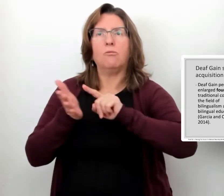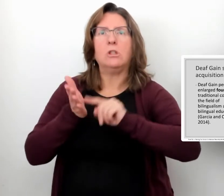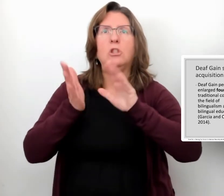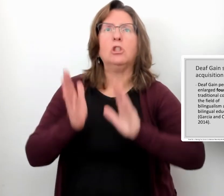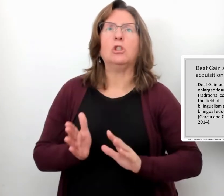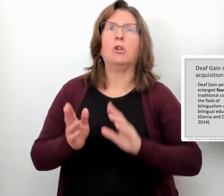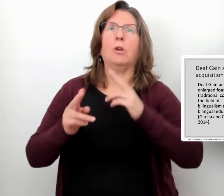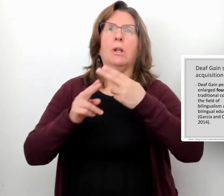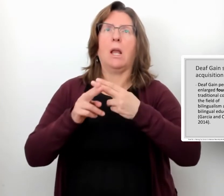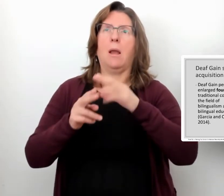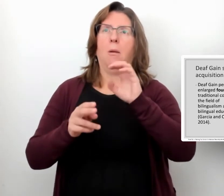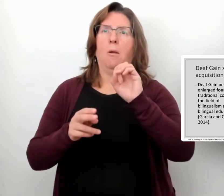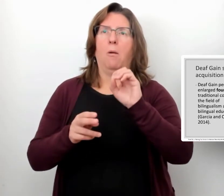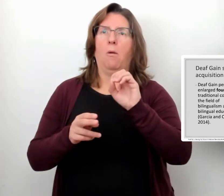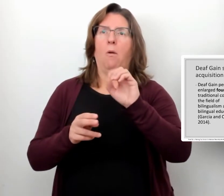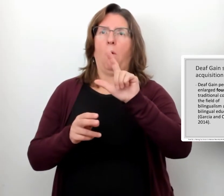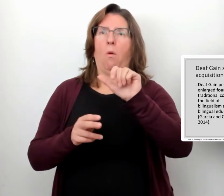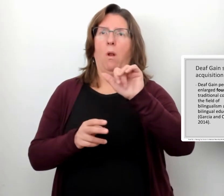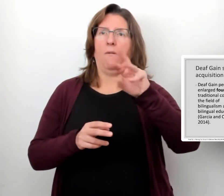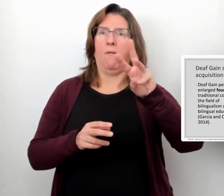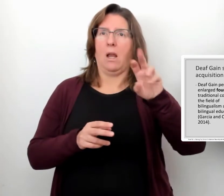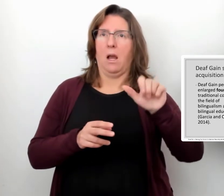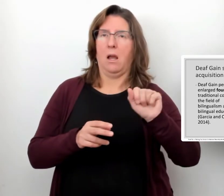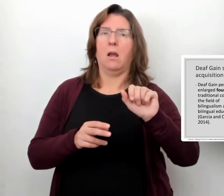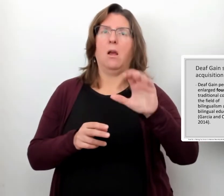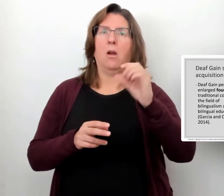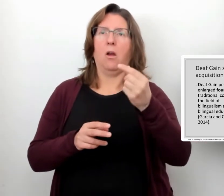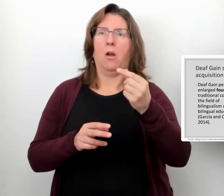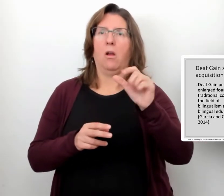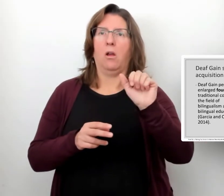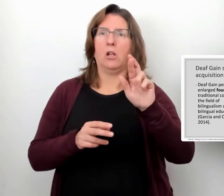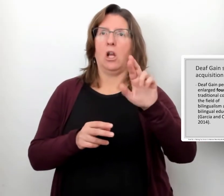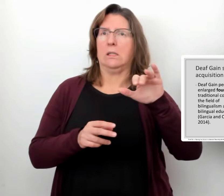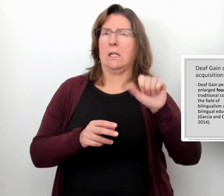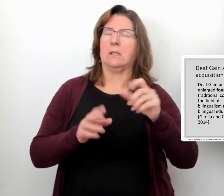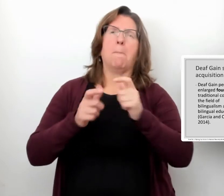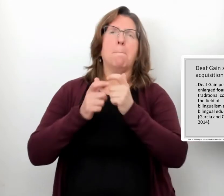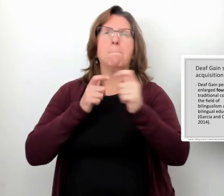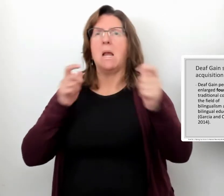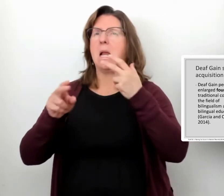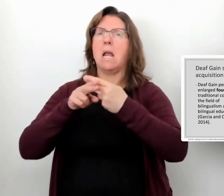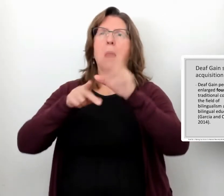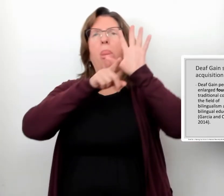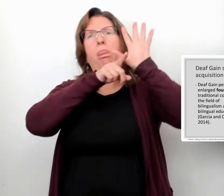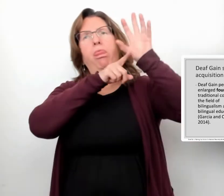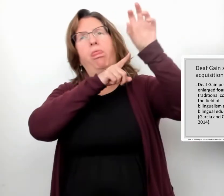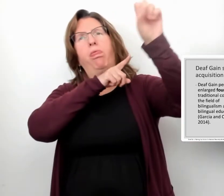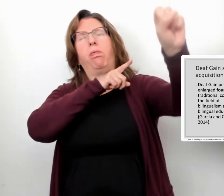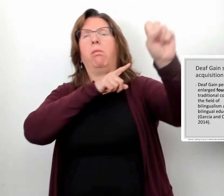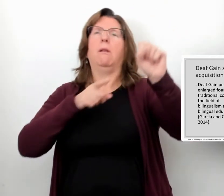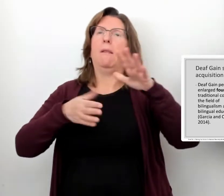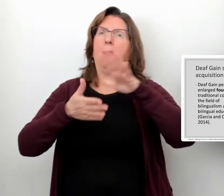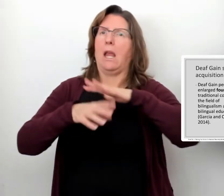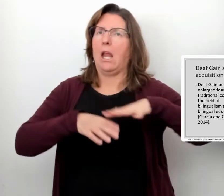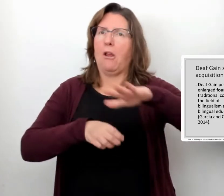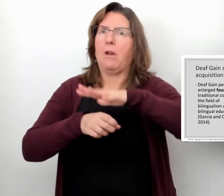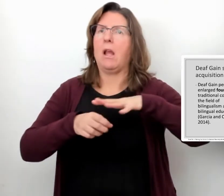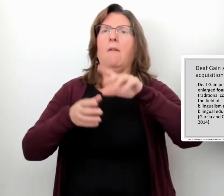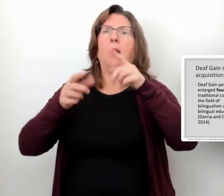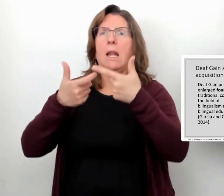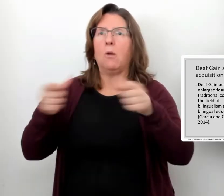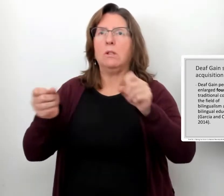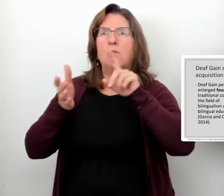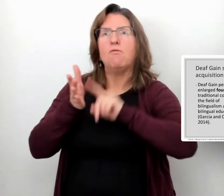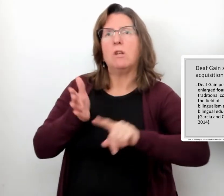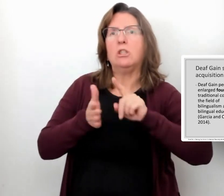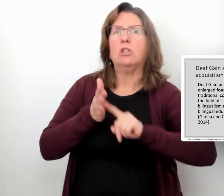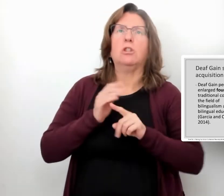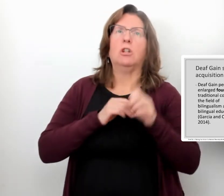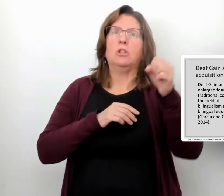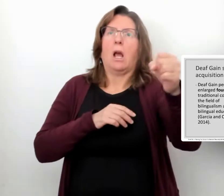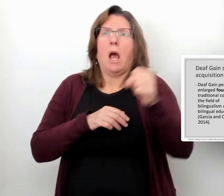One hearing researcher Ophelia Garcia, a leading scholar in language acquisition,